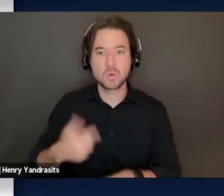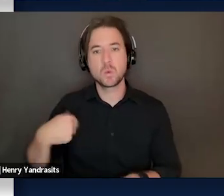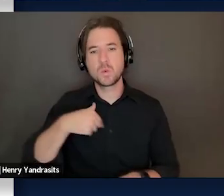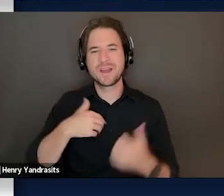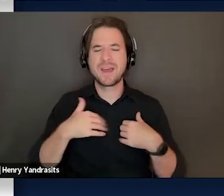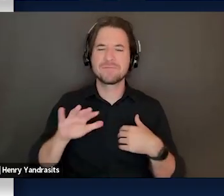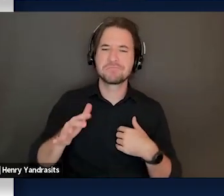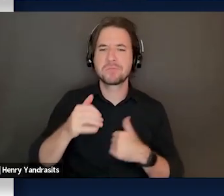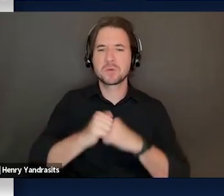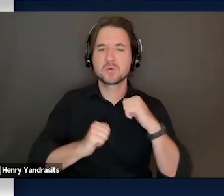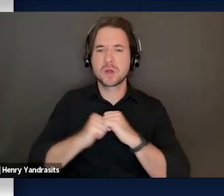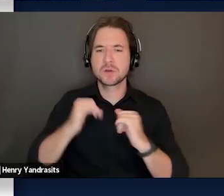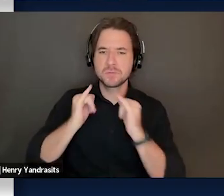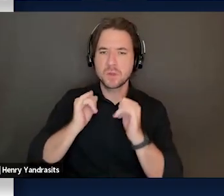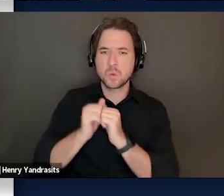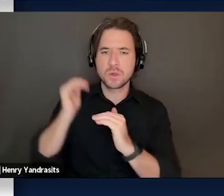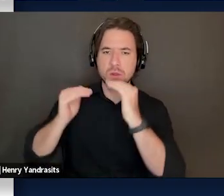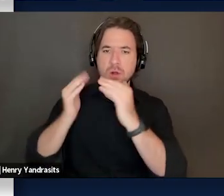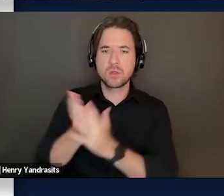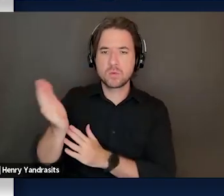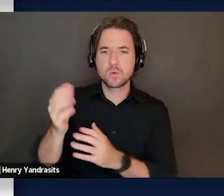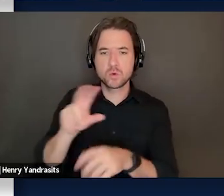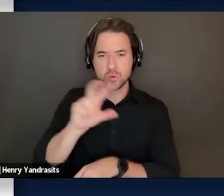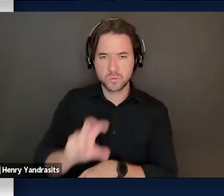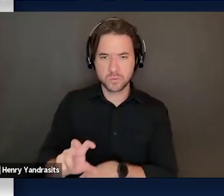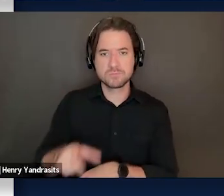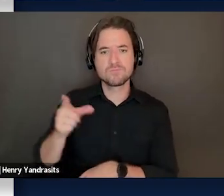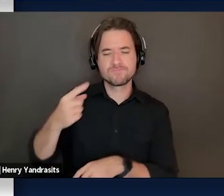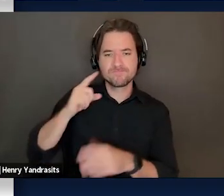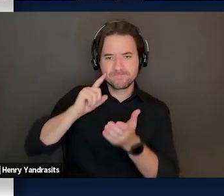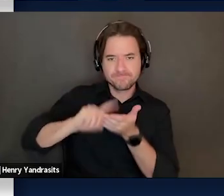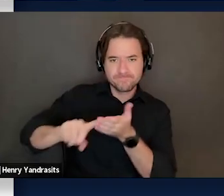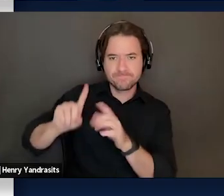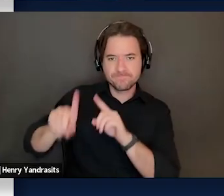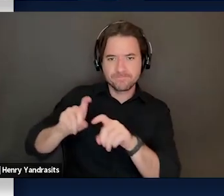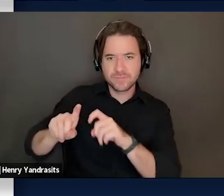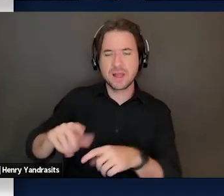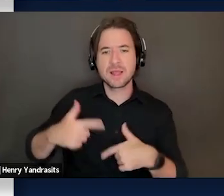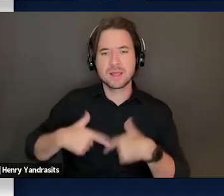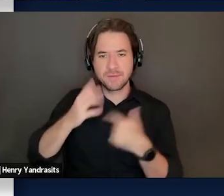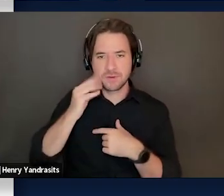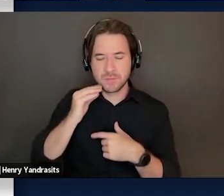Um, over Zoom. These interviews explored life experiences concerning hand function, balance, and seeking healthcare.